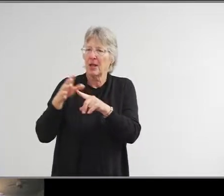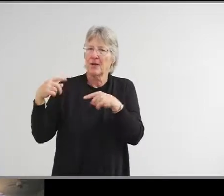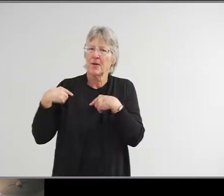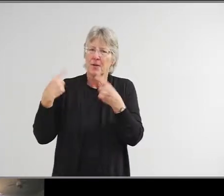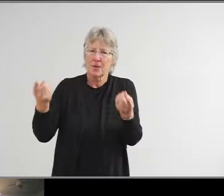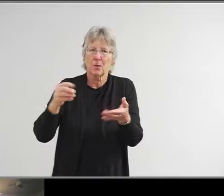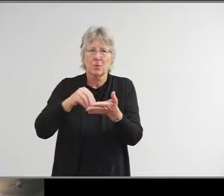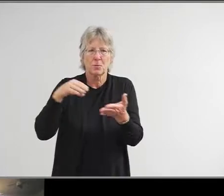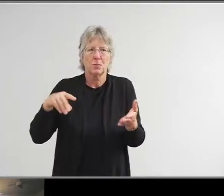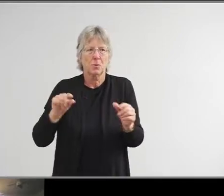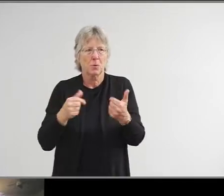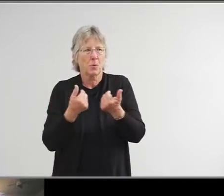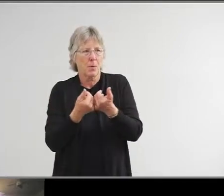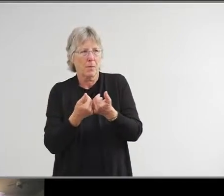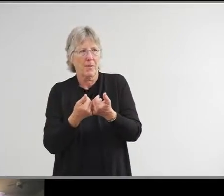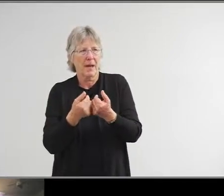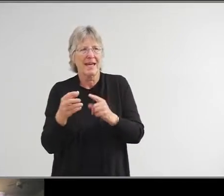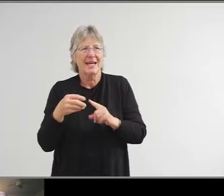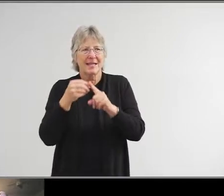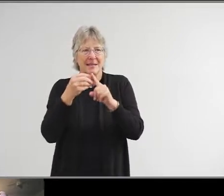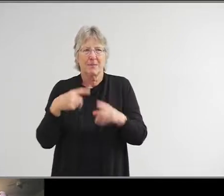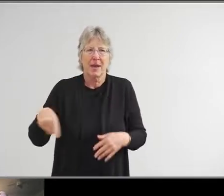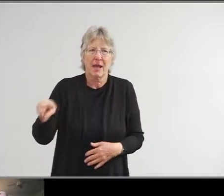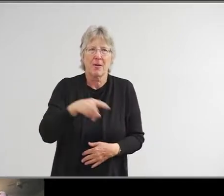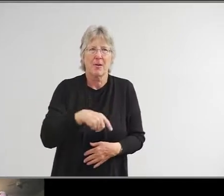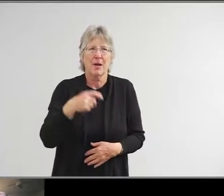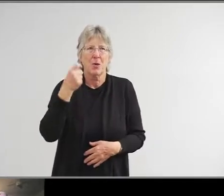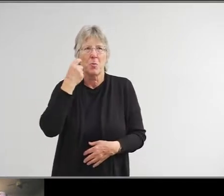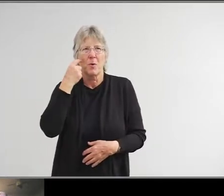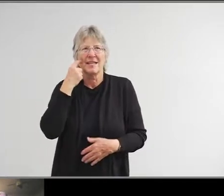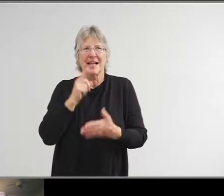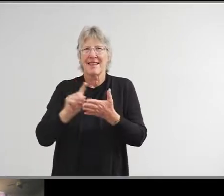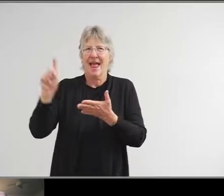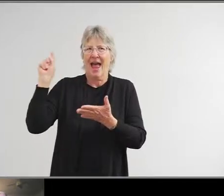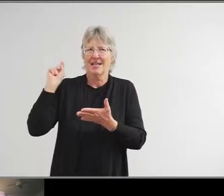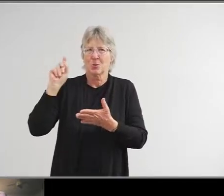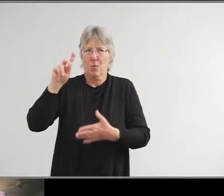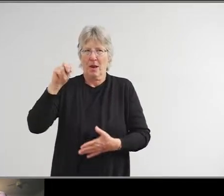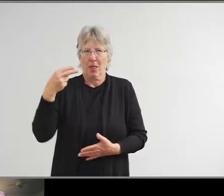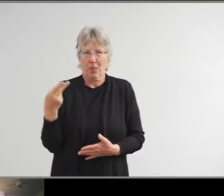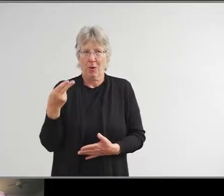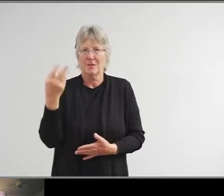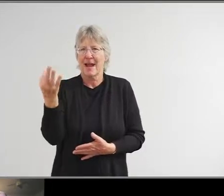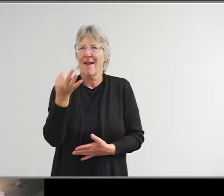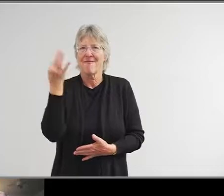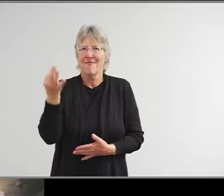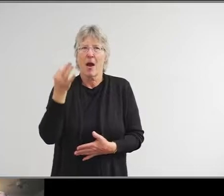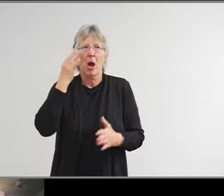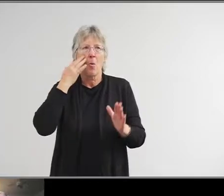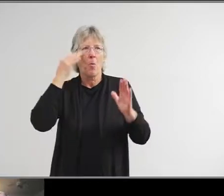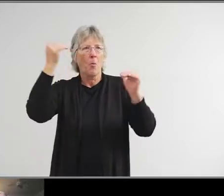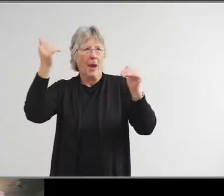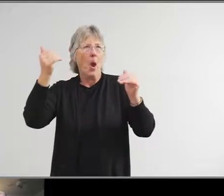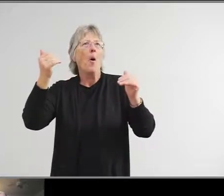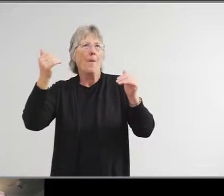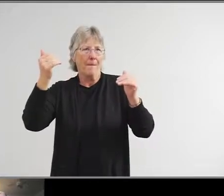especially the ones that we had Thursday and Friday. We hope for next semester to have more asynchronous days